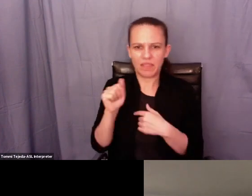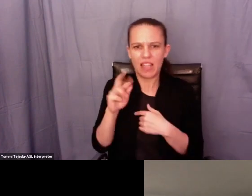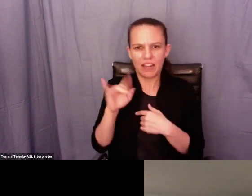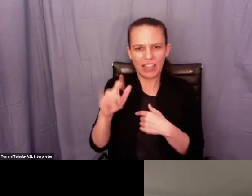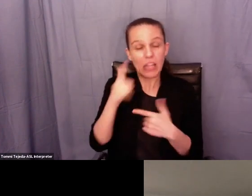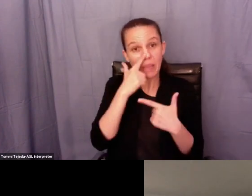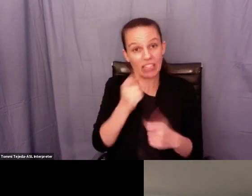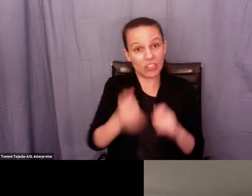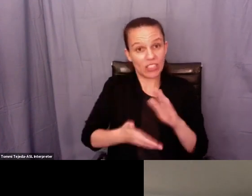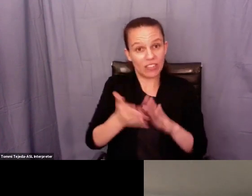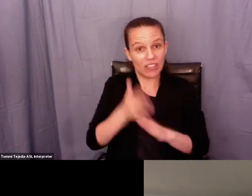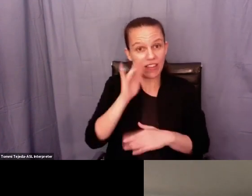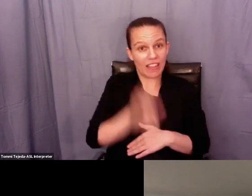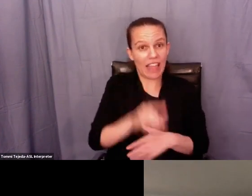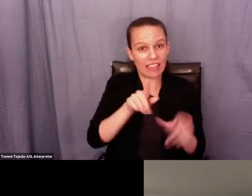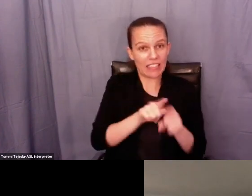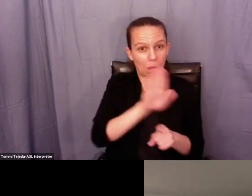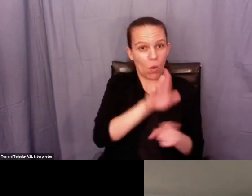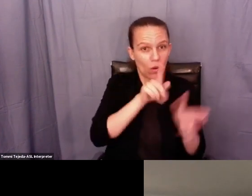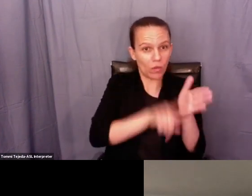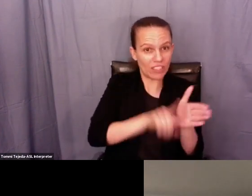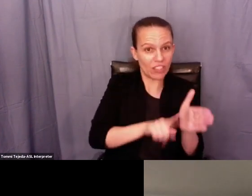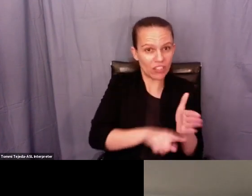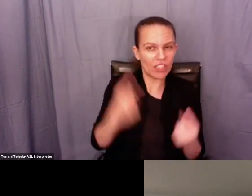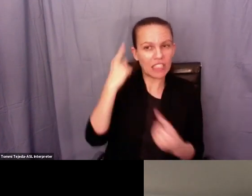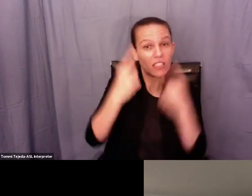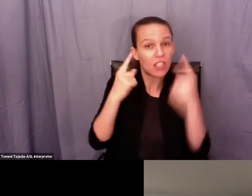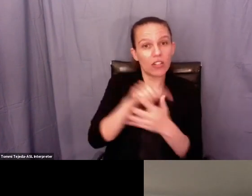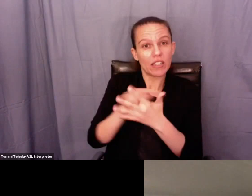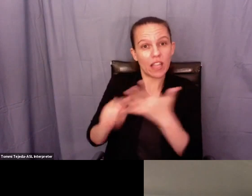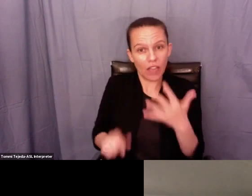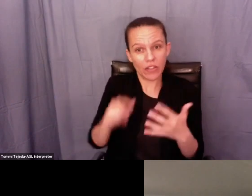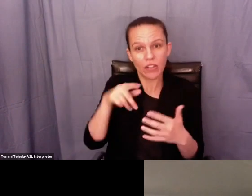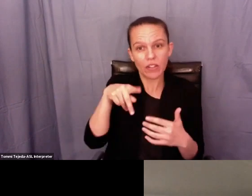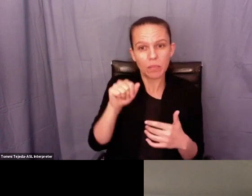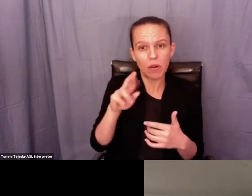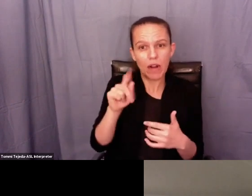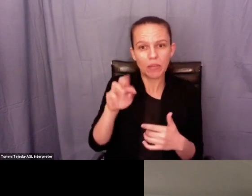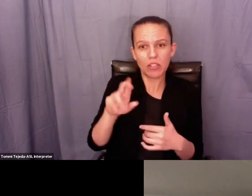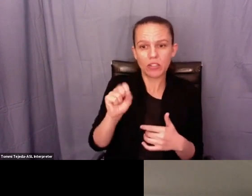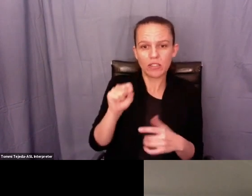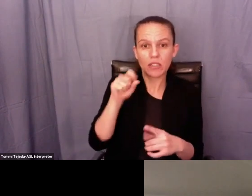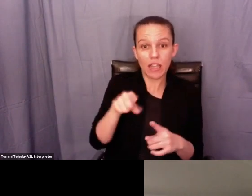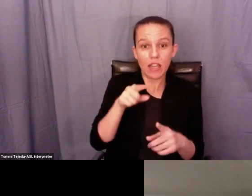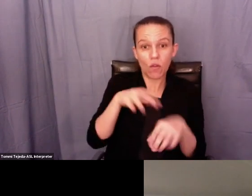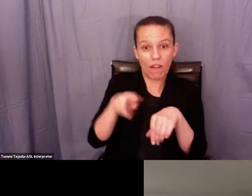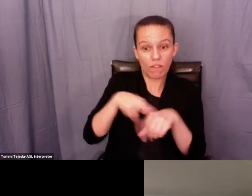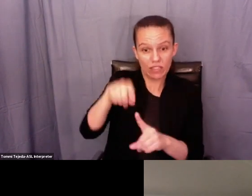maybe taking into account this other parameter the integrability into the context Yeah, I will look at that thank you.